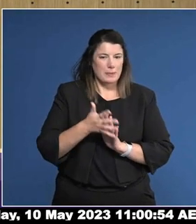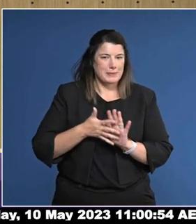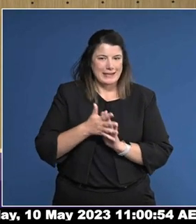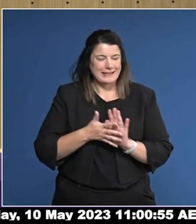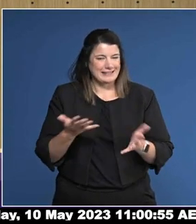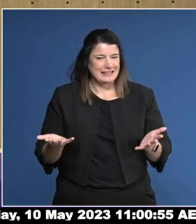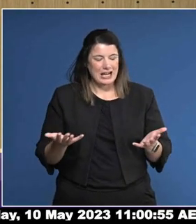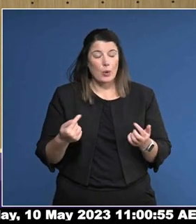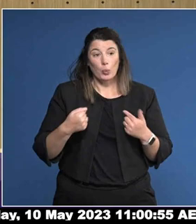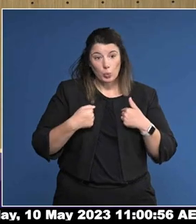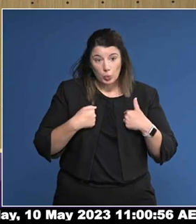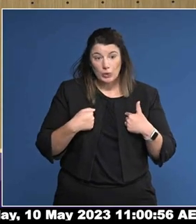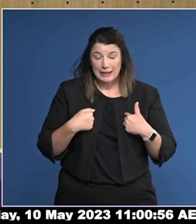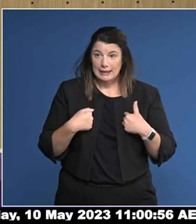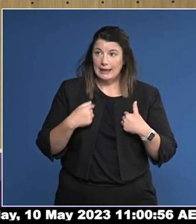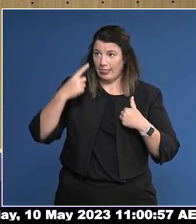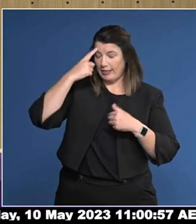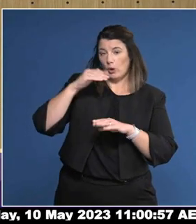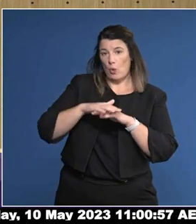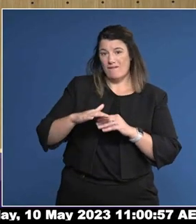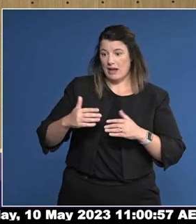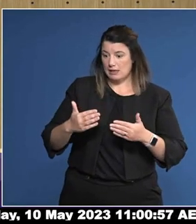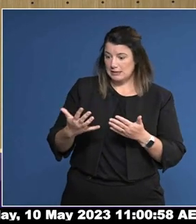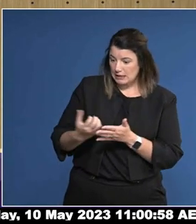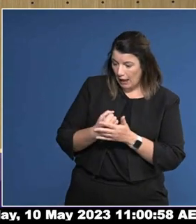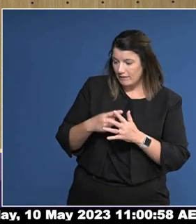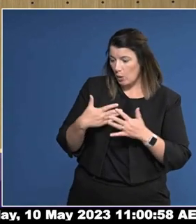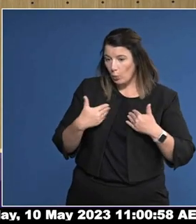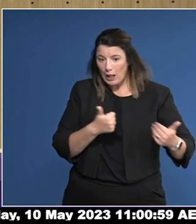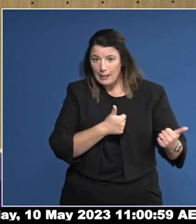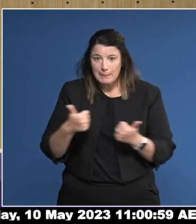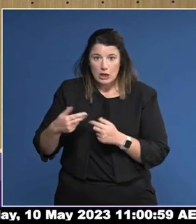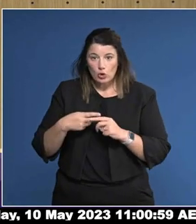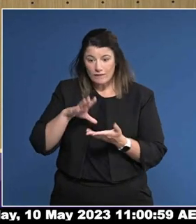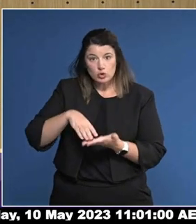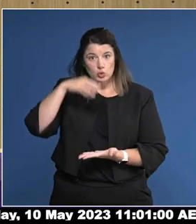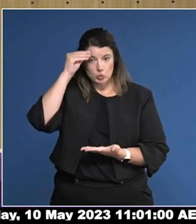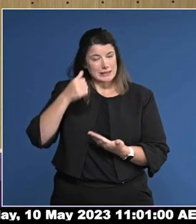We prioritise the safety and wellbeing of our - of students, and I think we - we see